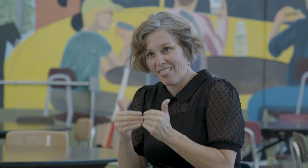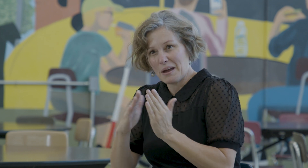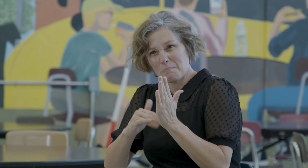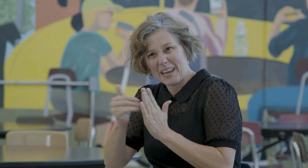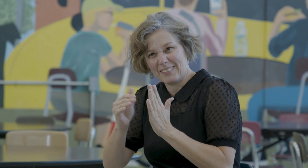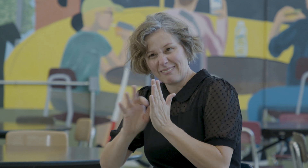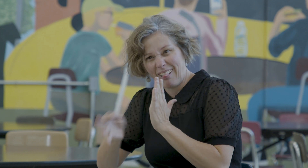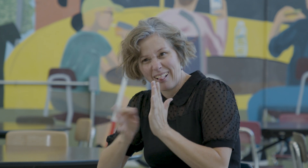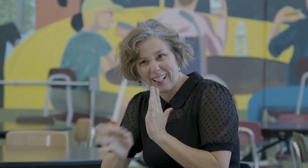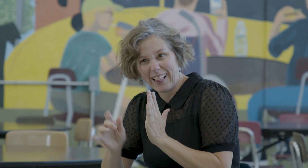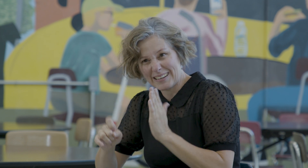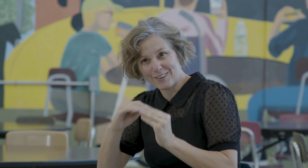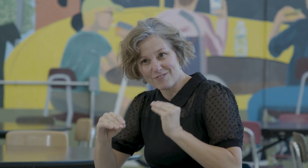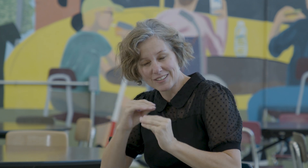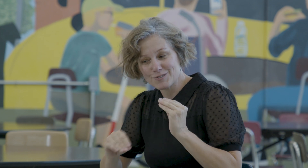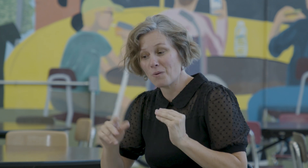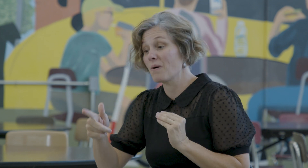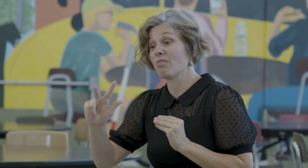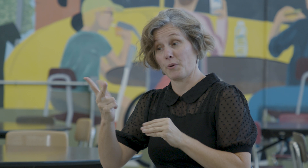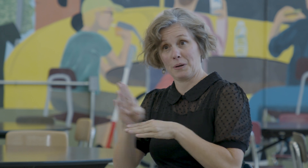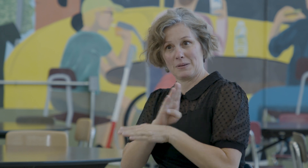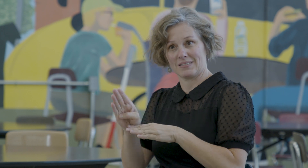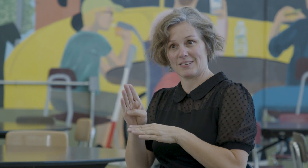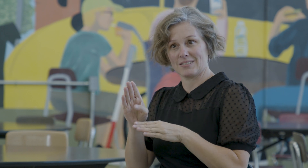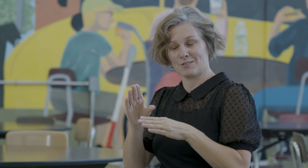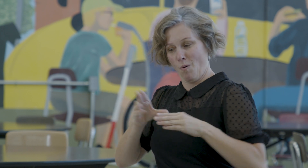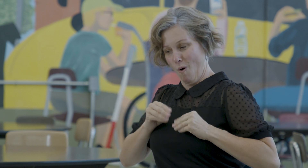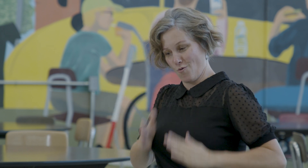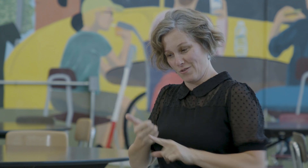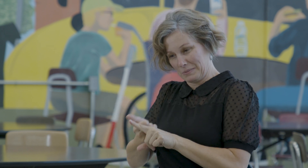The front of the bus was dented and the paint peeling, so that needed repair.